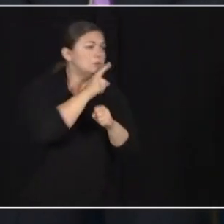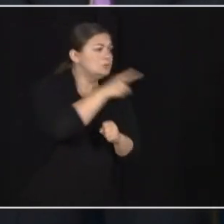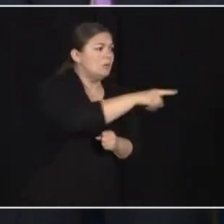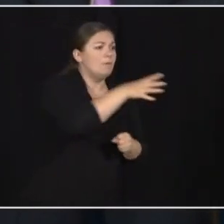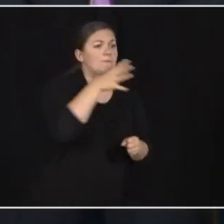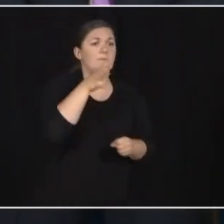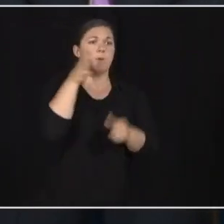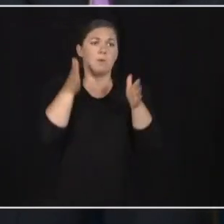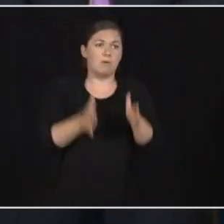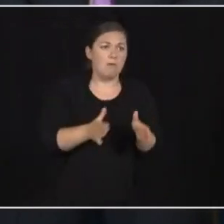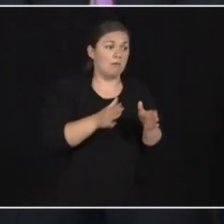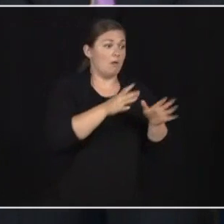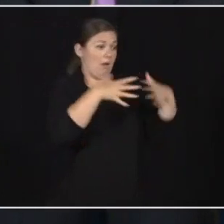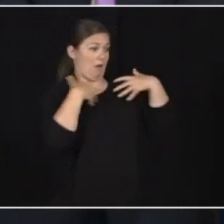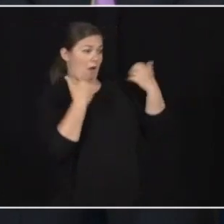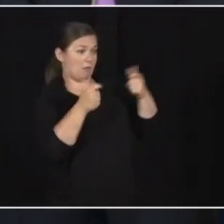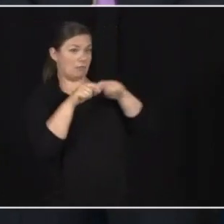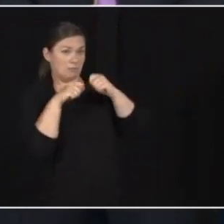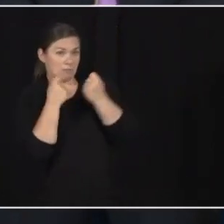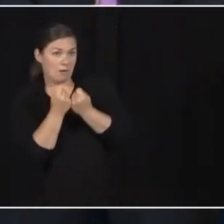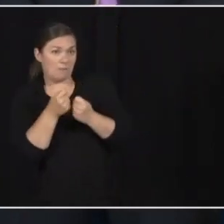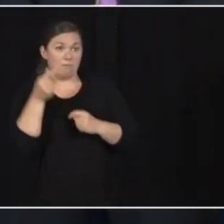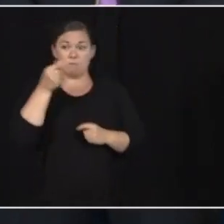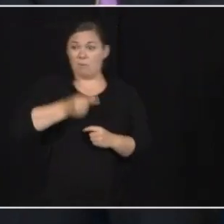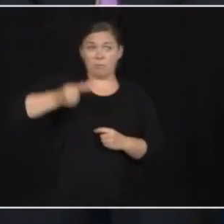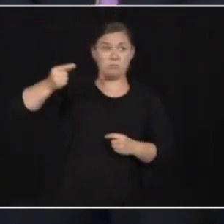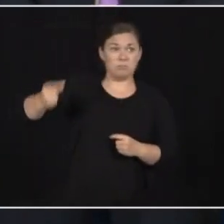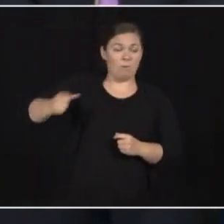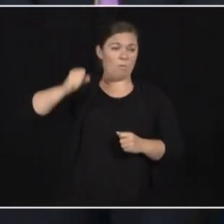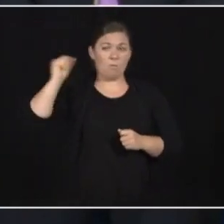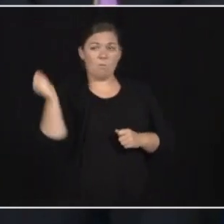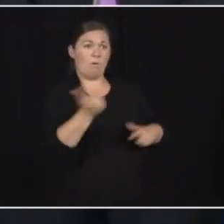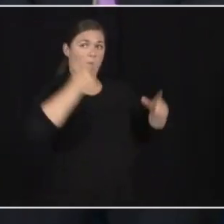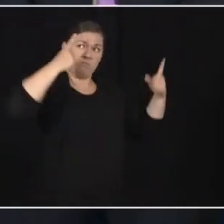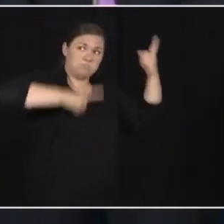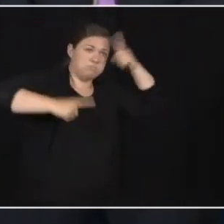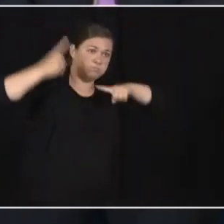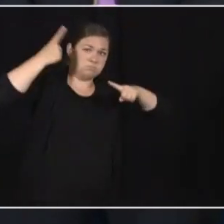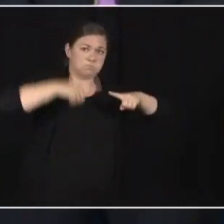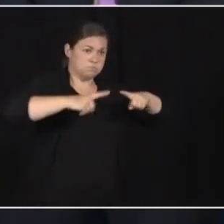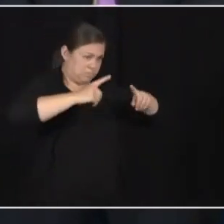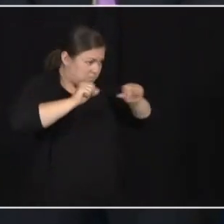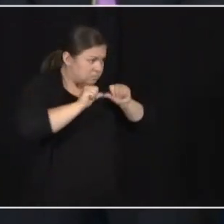This is moving like rapidfire. It's very fluid moving very quickly but we have